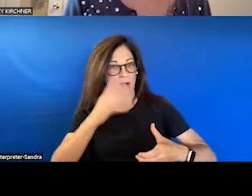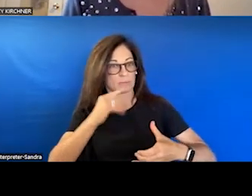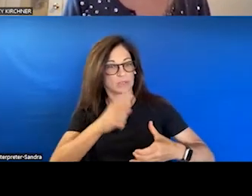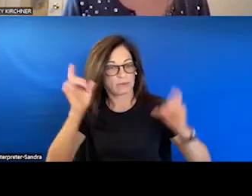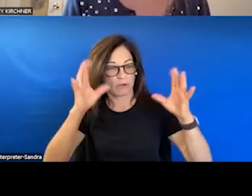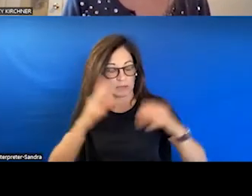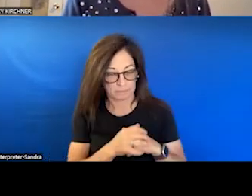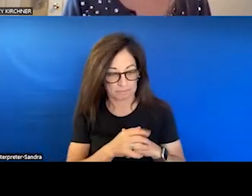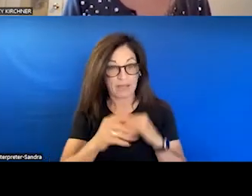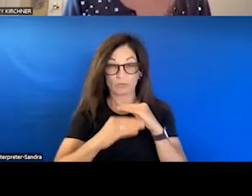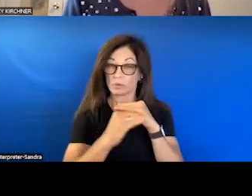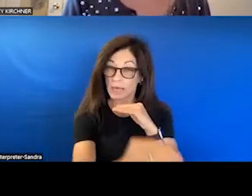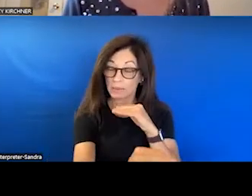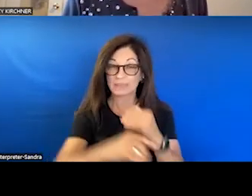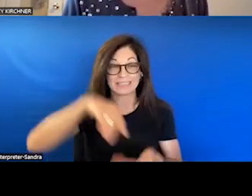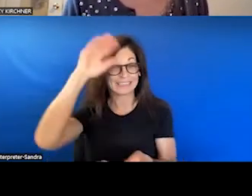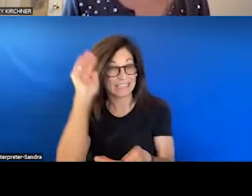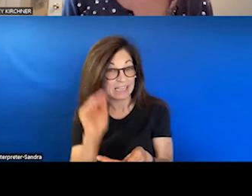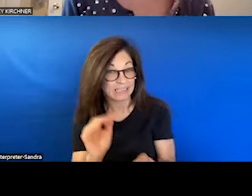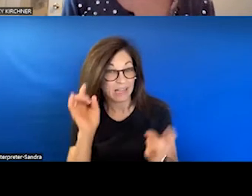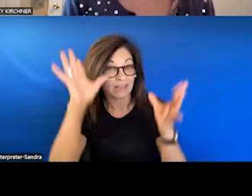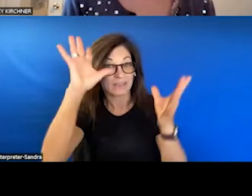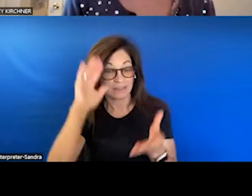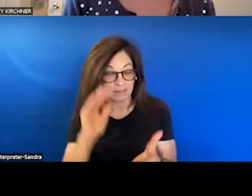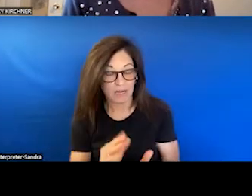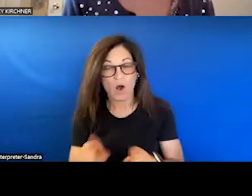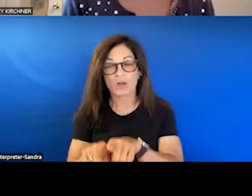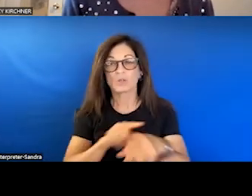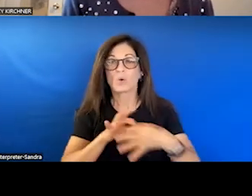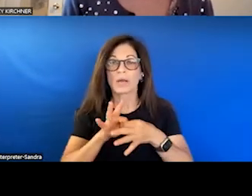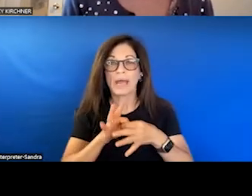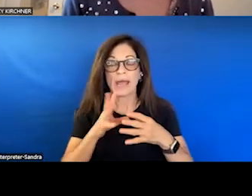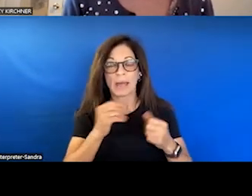AND DE ESCALATE. AND THEN THEY HAVE TO COORDINATE WITH, AND PROVIDE REFERRALS TO HEALTH SOCIAL,